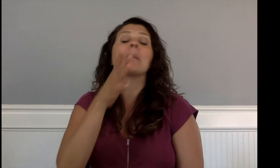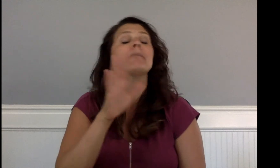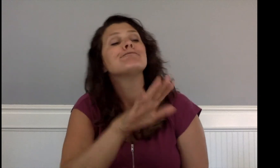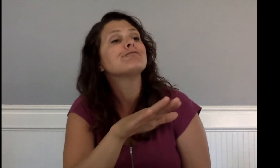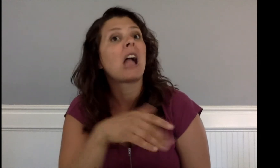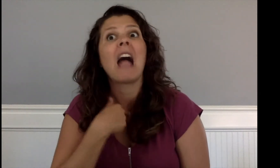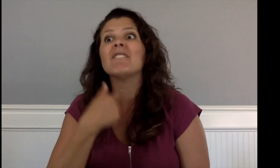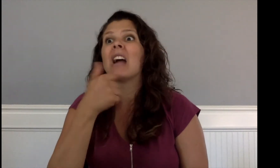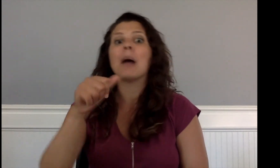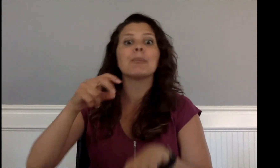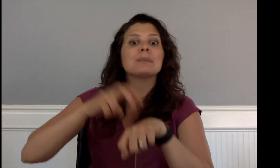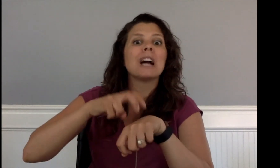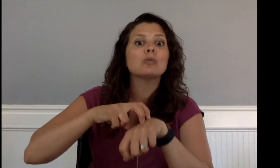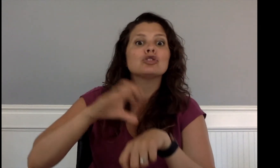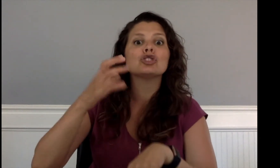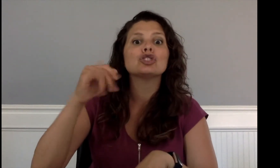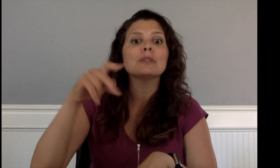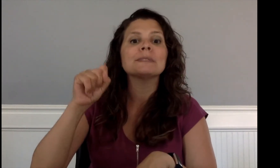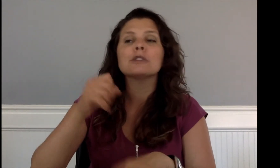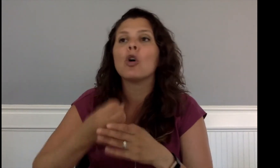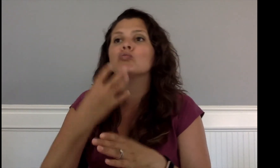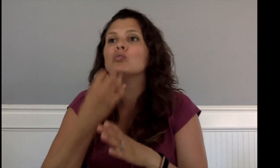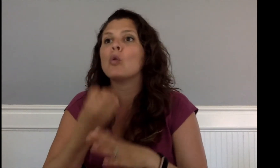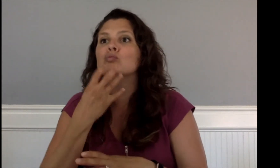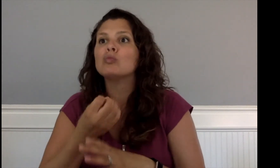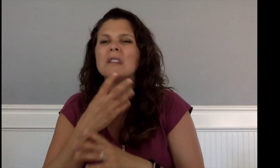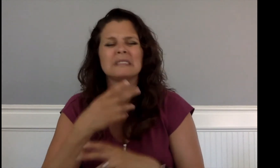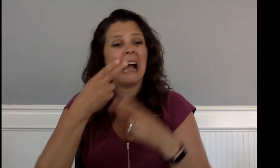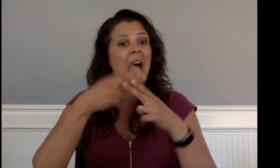"Are there any potato chips, Charlie?" Grandma